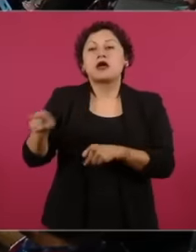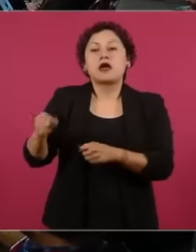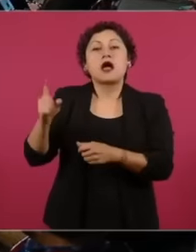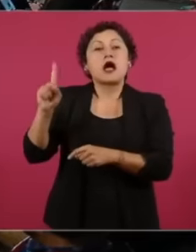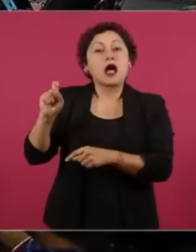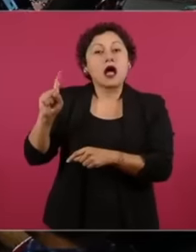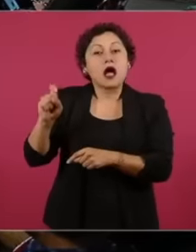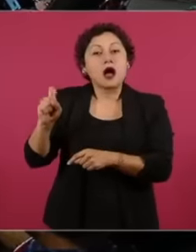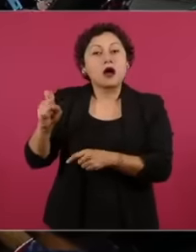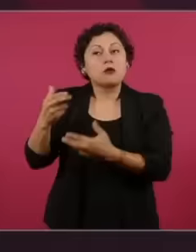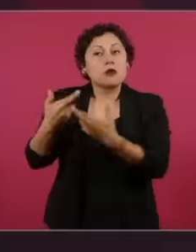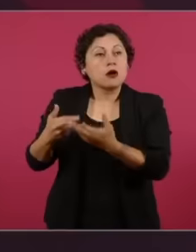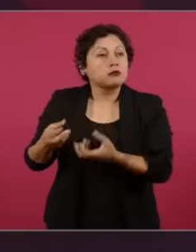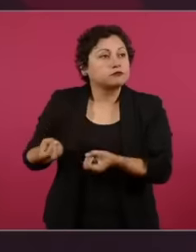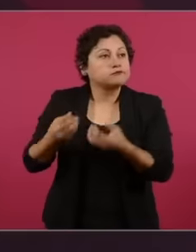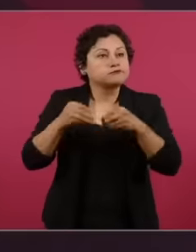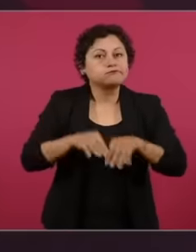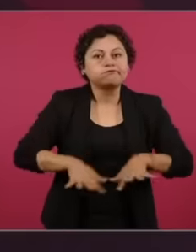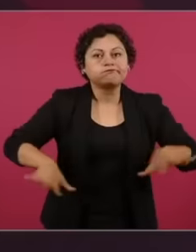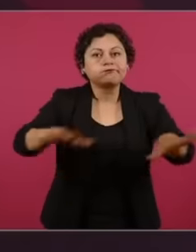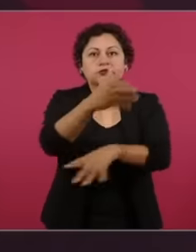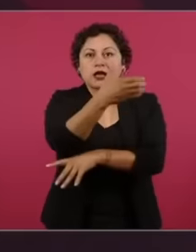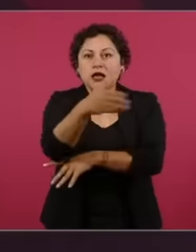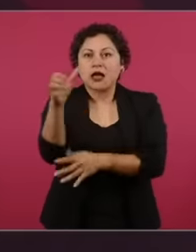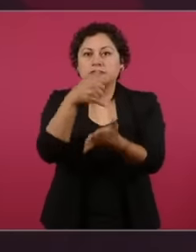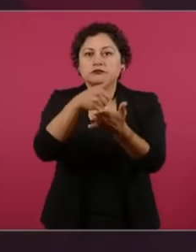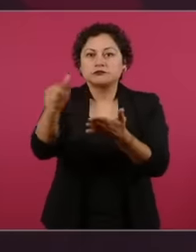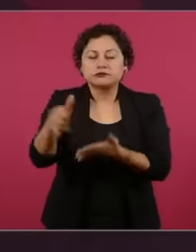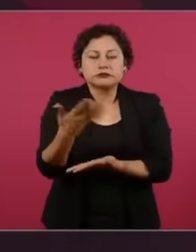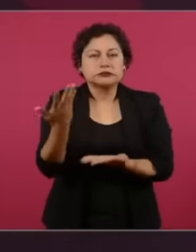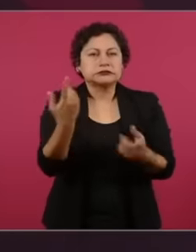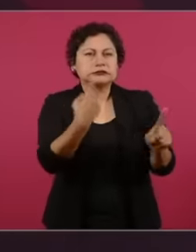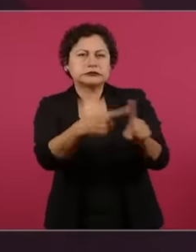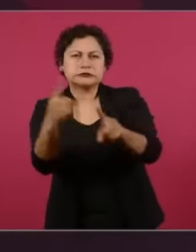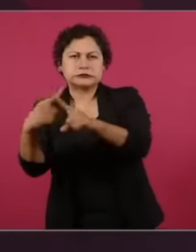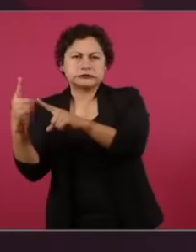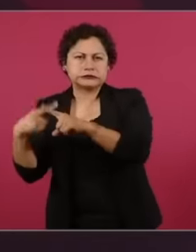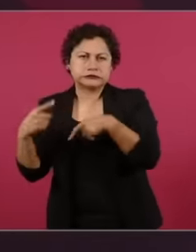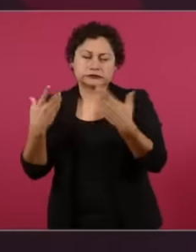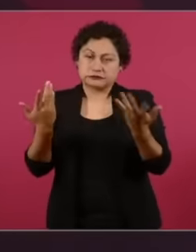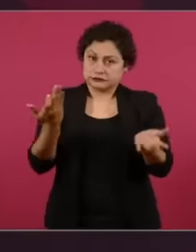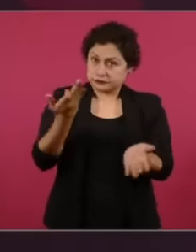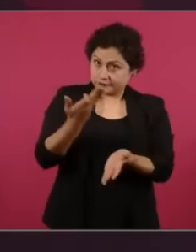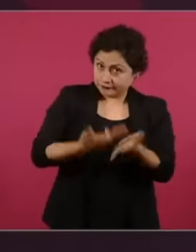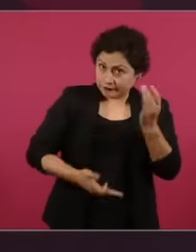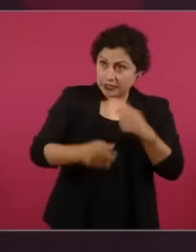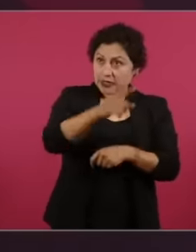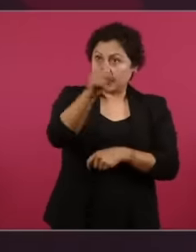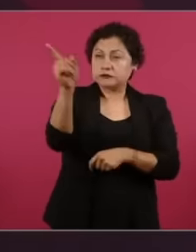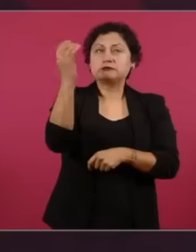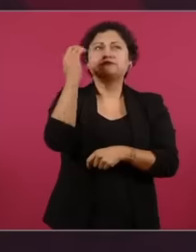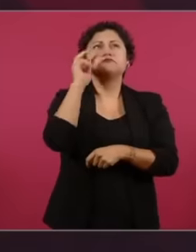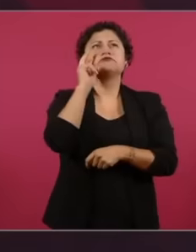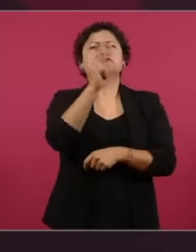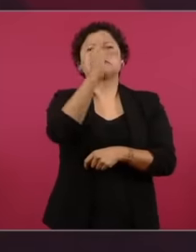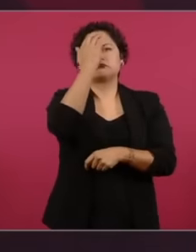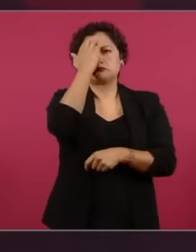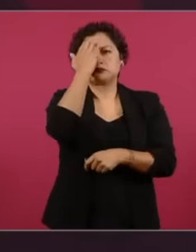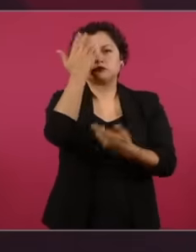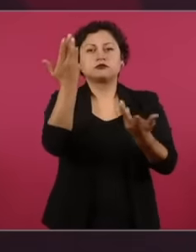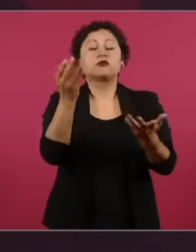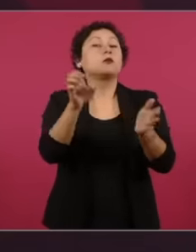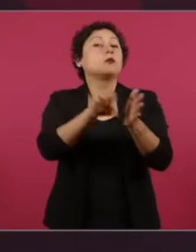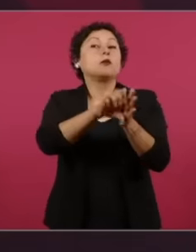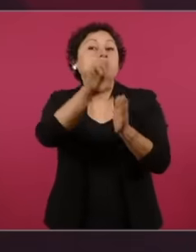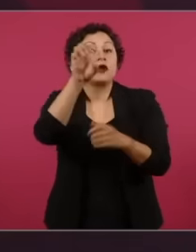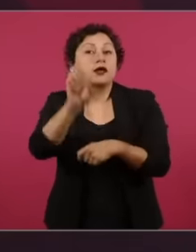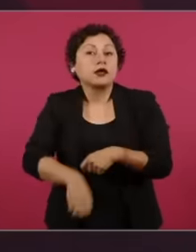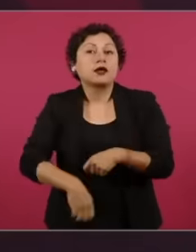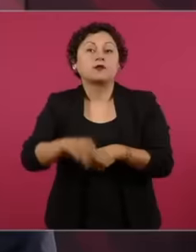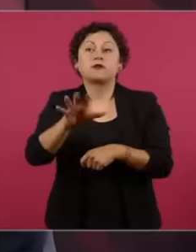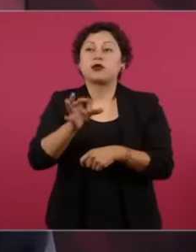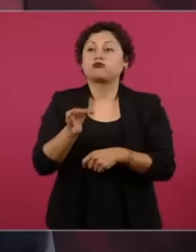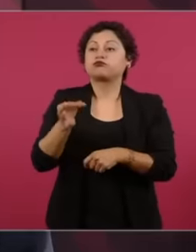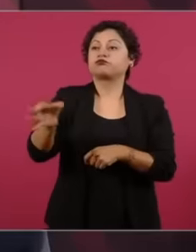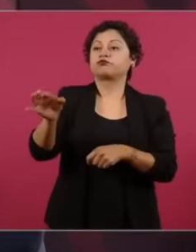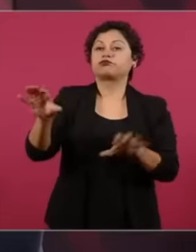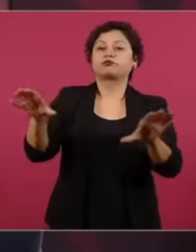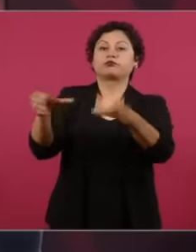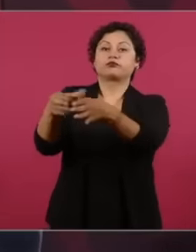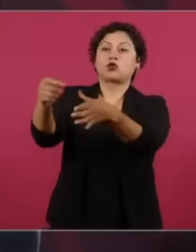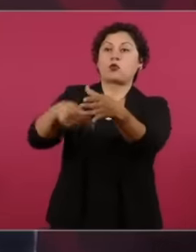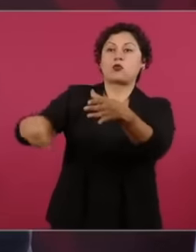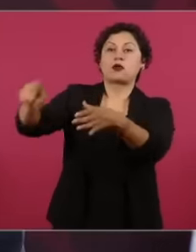and many things about the electrification of towns and in a report, well, there is not enough